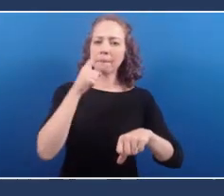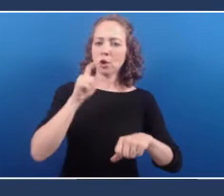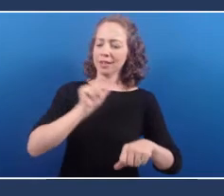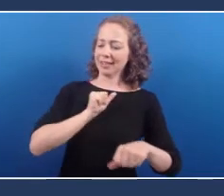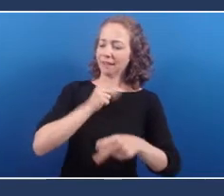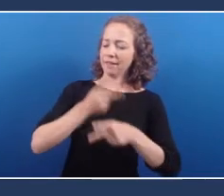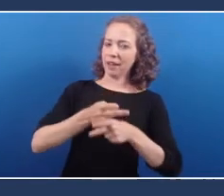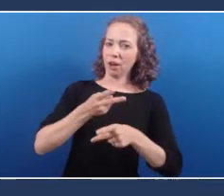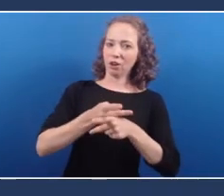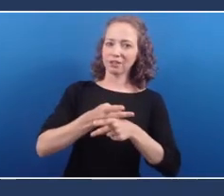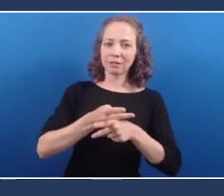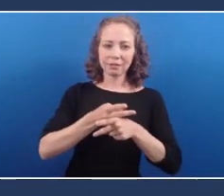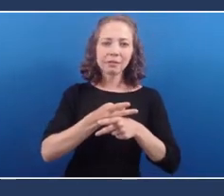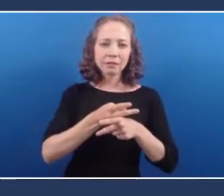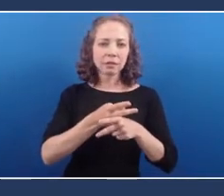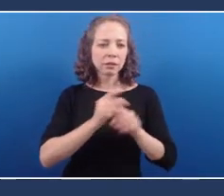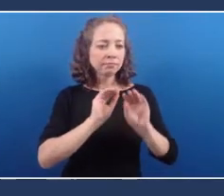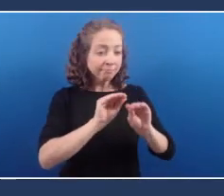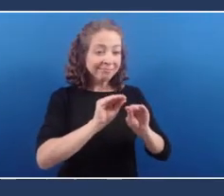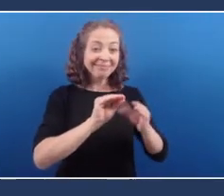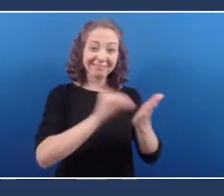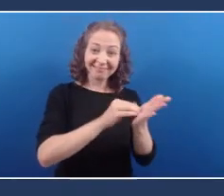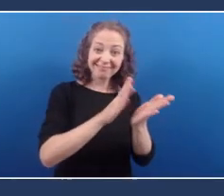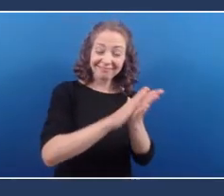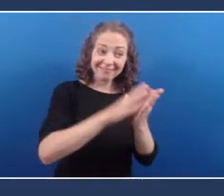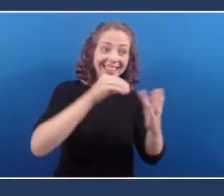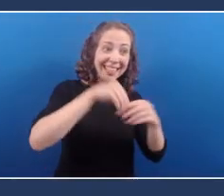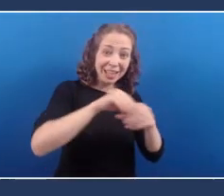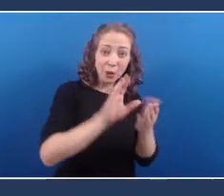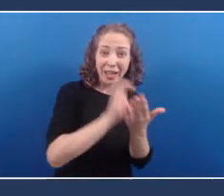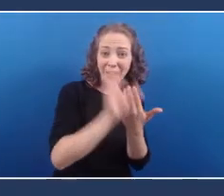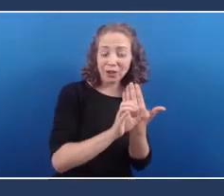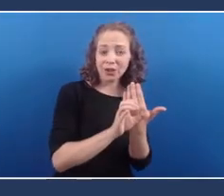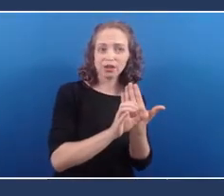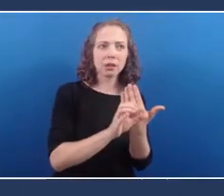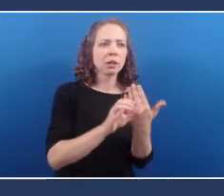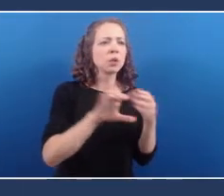on your calendar to do the things that bring you joy, to get up for a stretch,